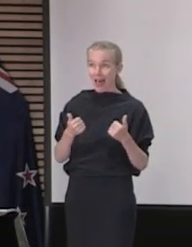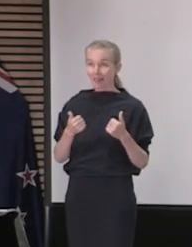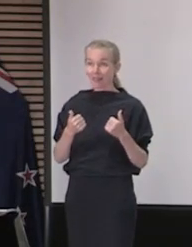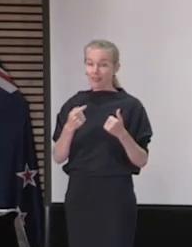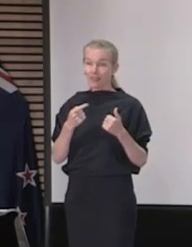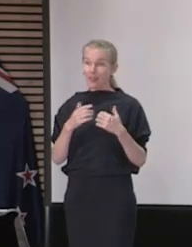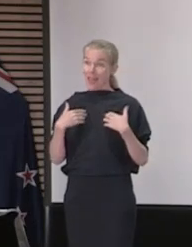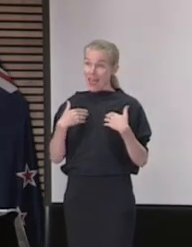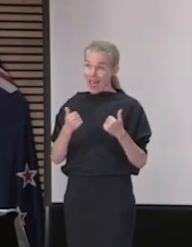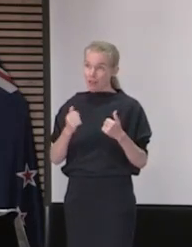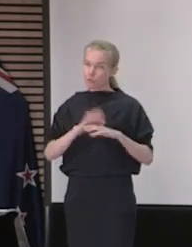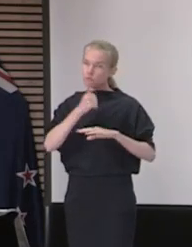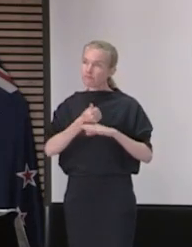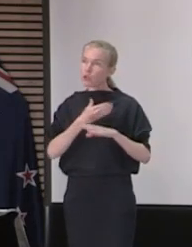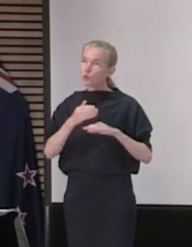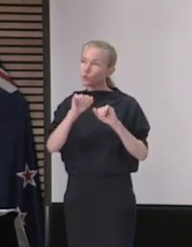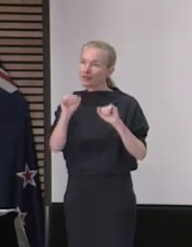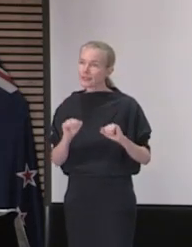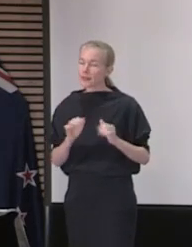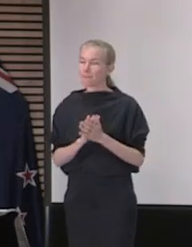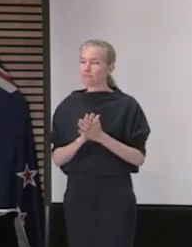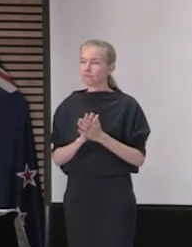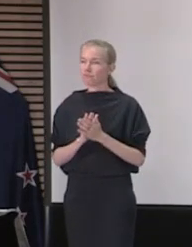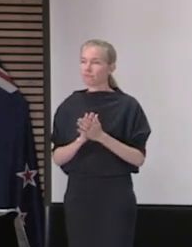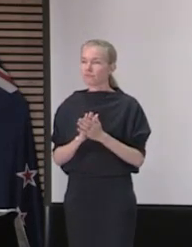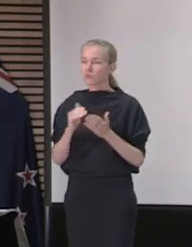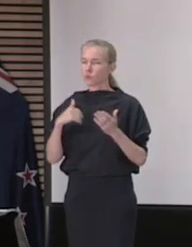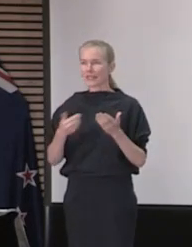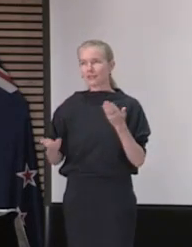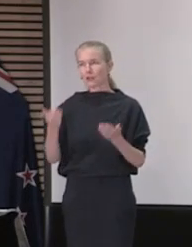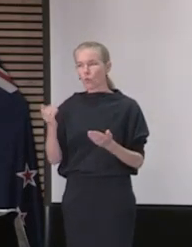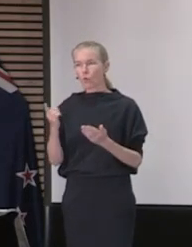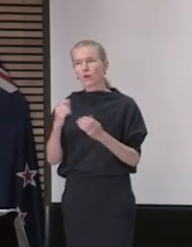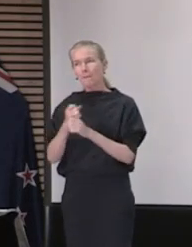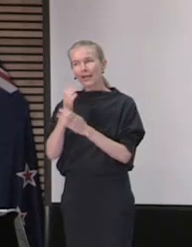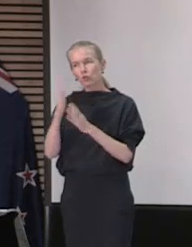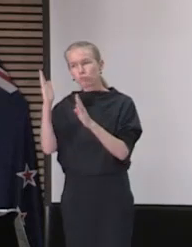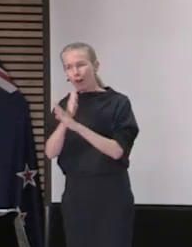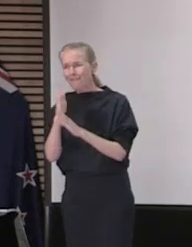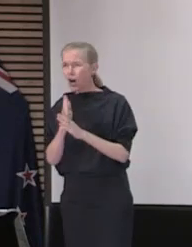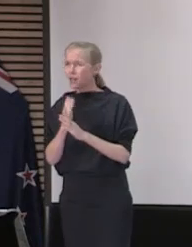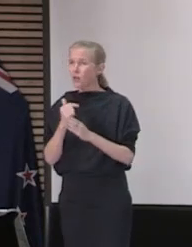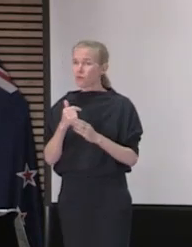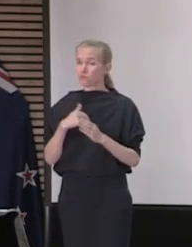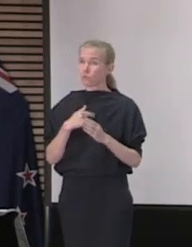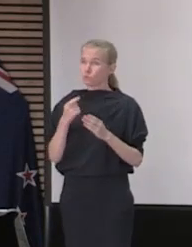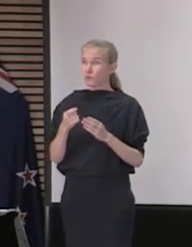people's privacyissue and their confidencethat their health informationor any information about theirhealth is being safeguarded. And only used for thatpurpose.